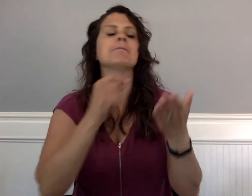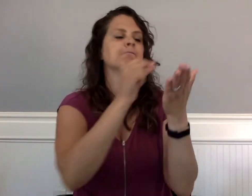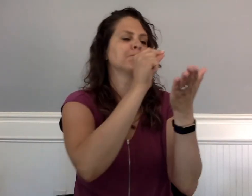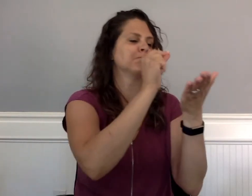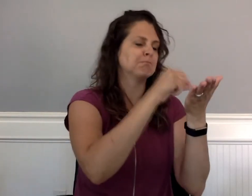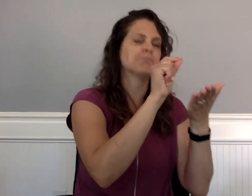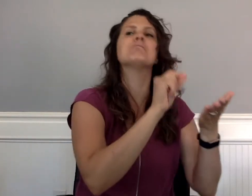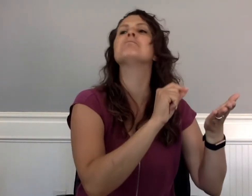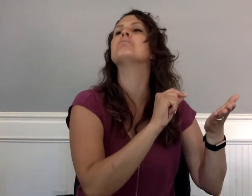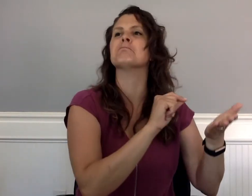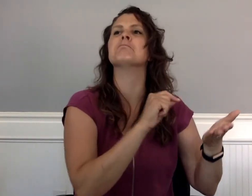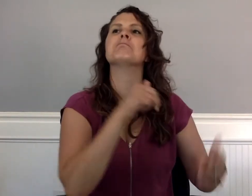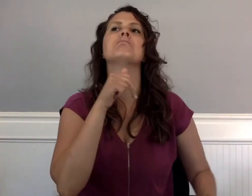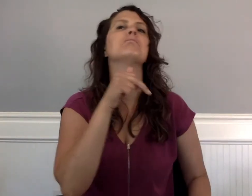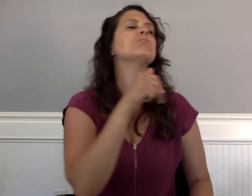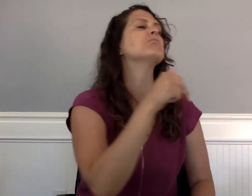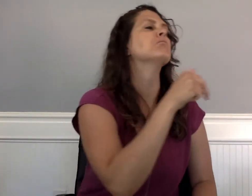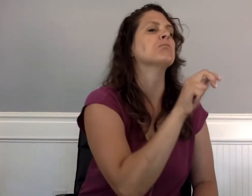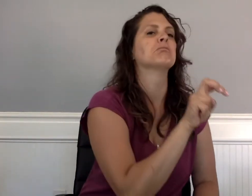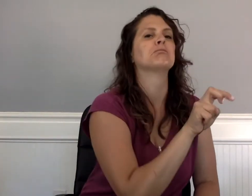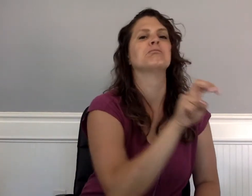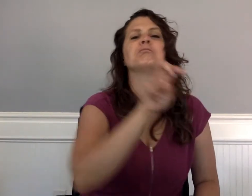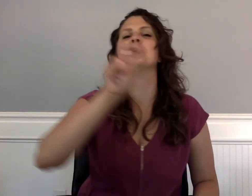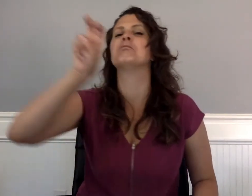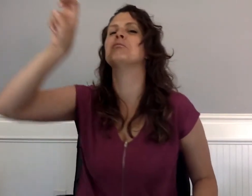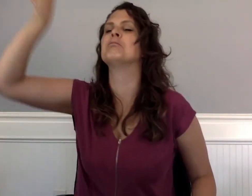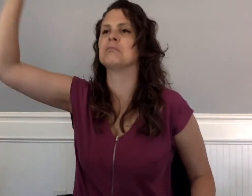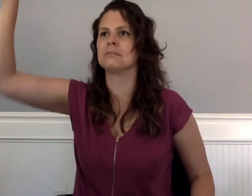She checked something off her long list and marched back up the stairs.